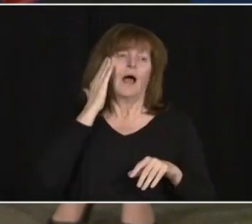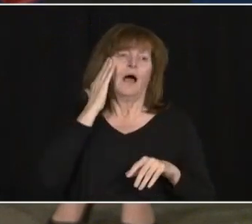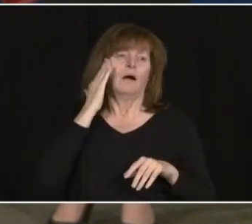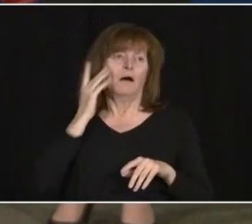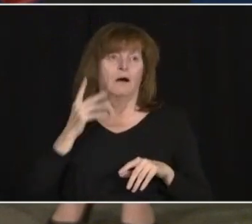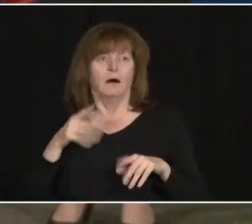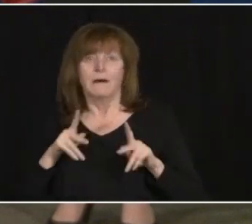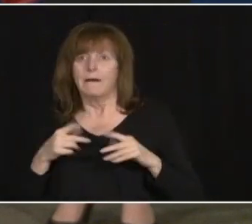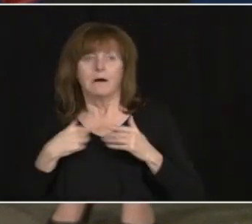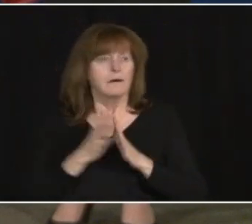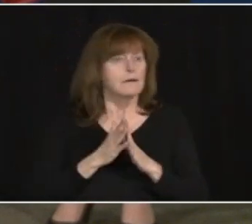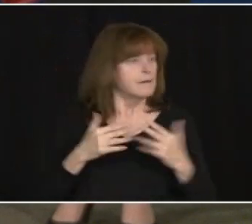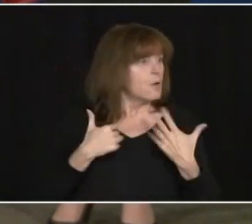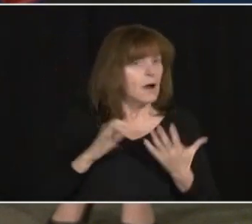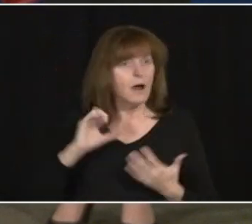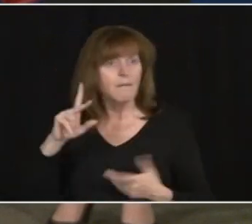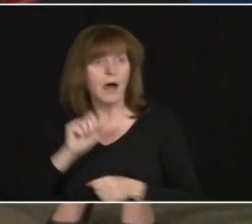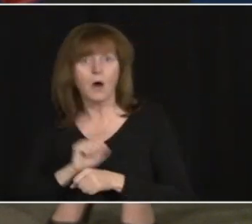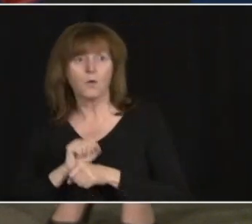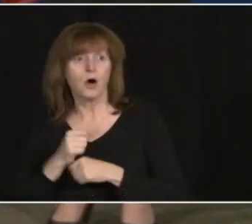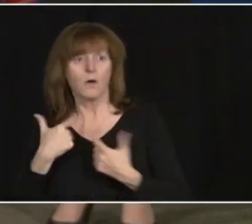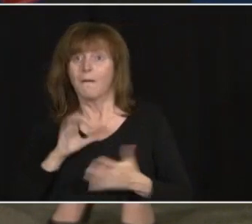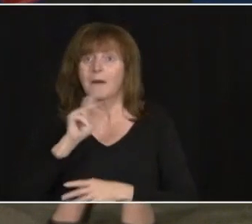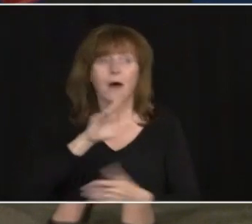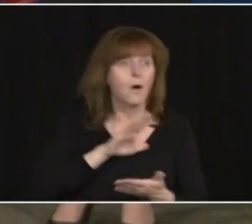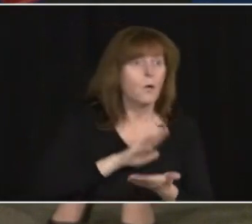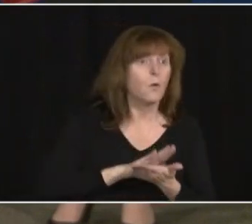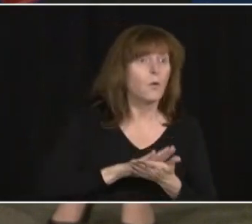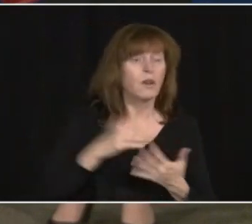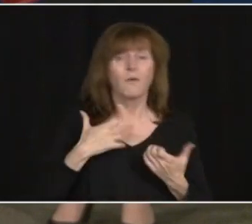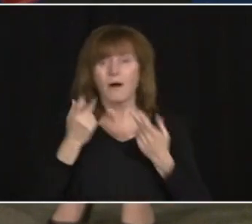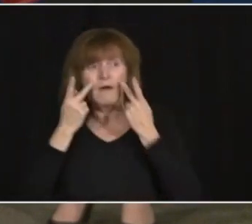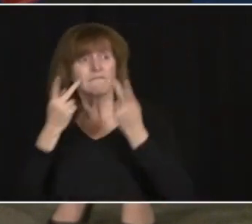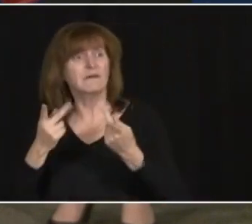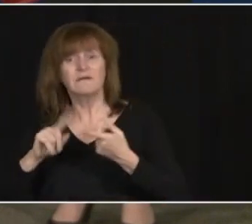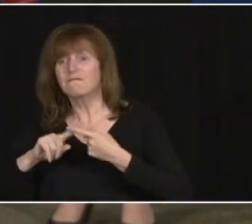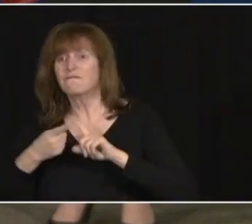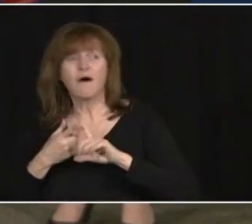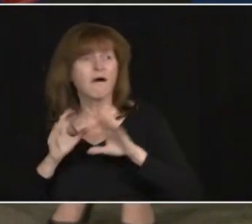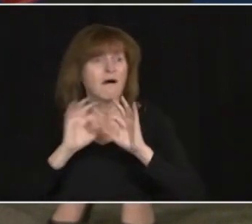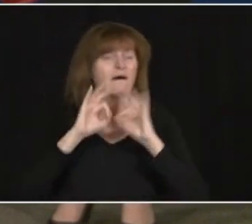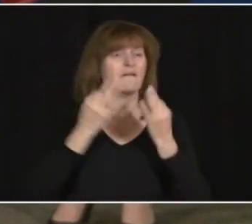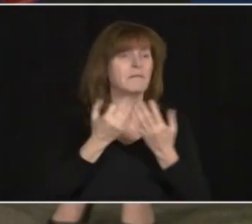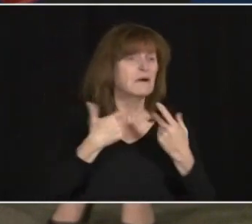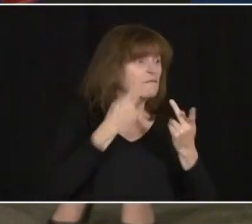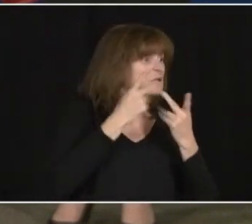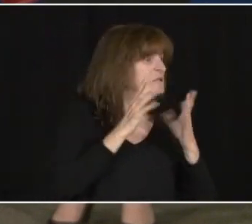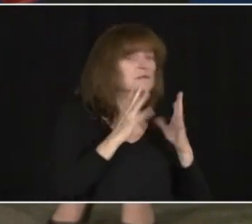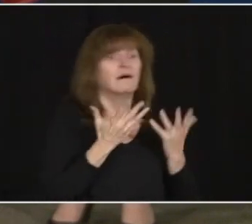friends and loved ones, back to our normal lives. And we will get there. Working together.